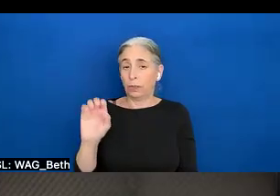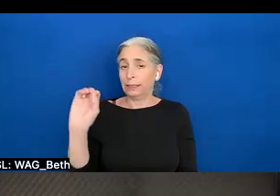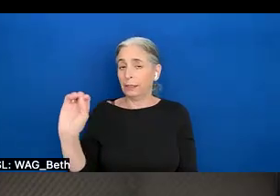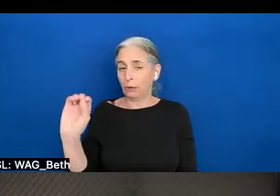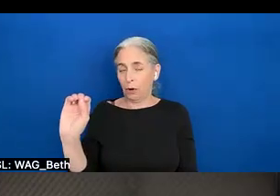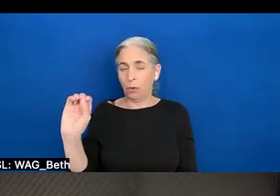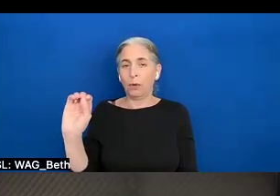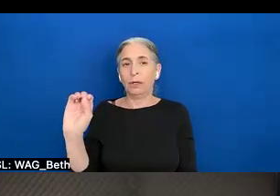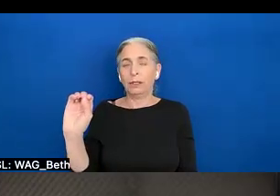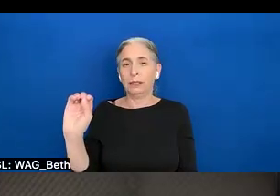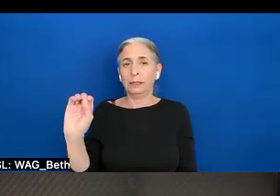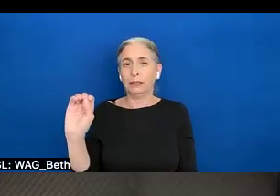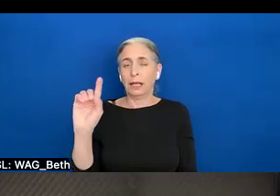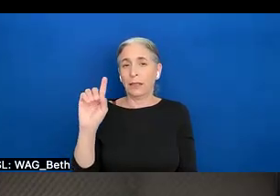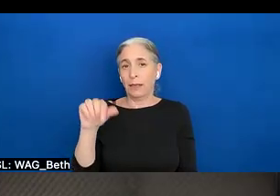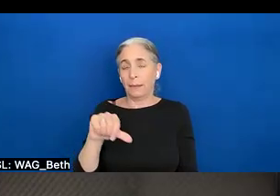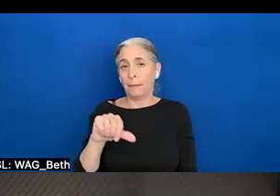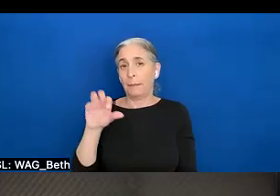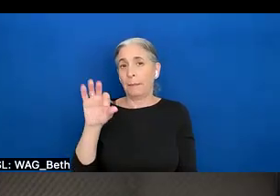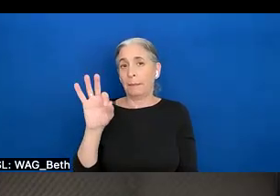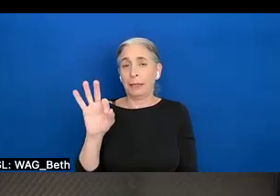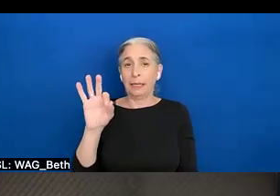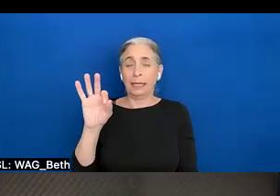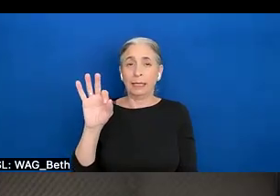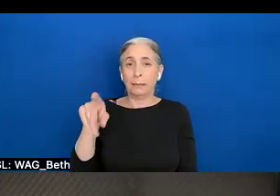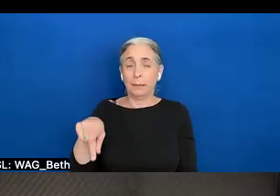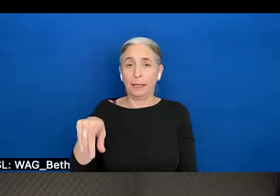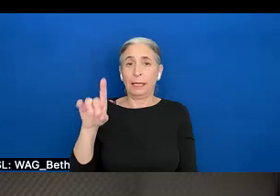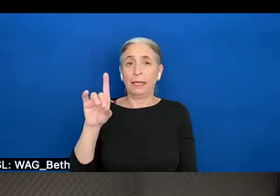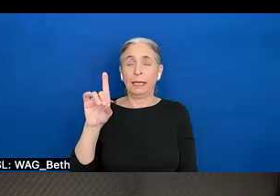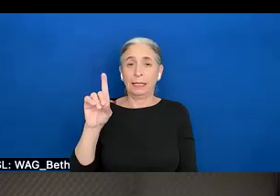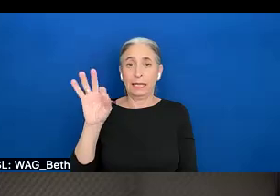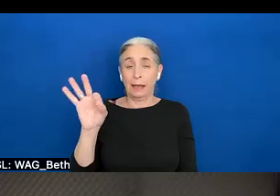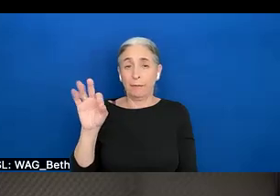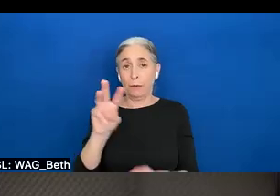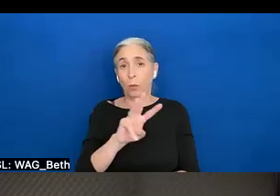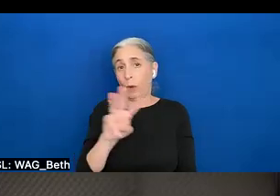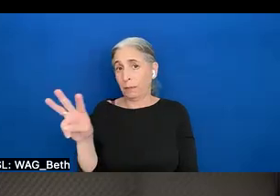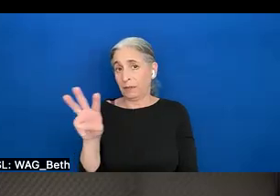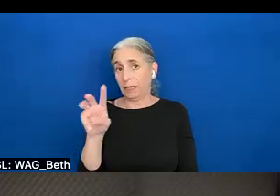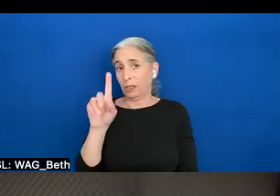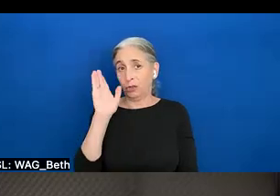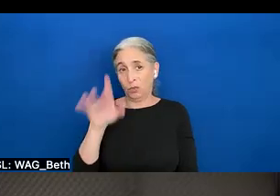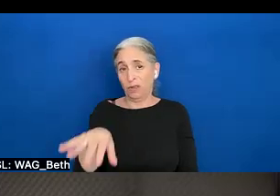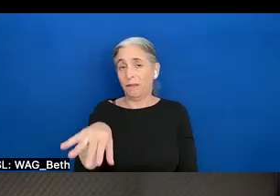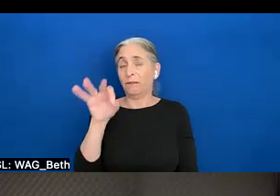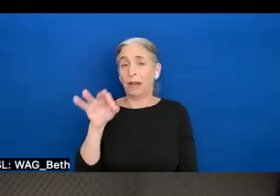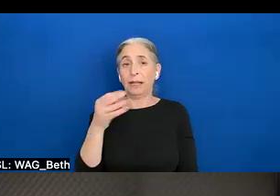the PDF Association website, you will find a lot of